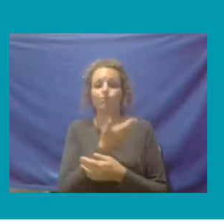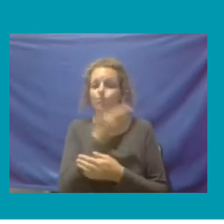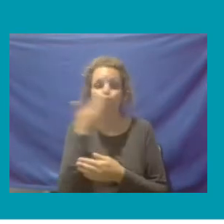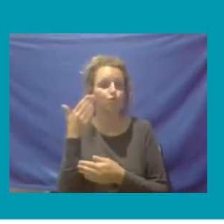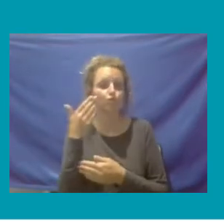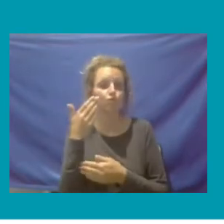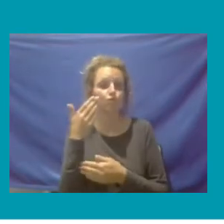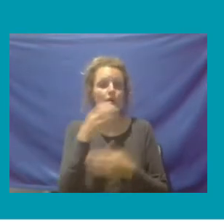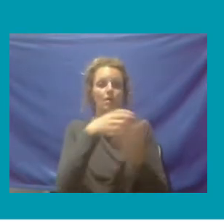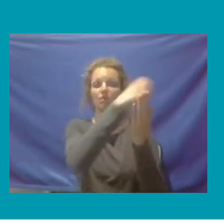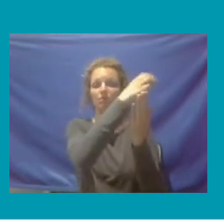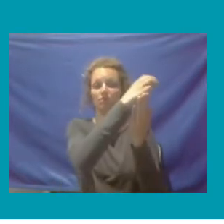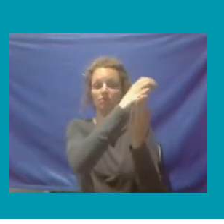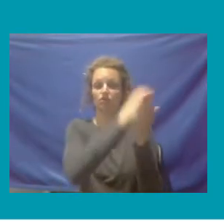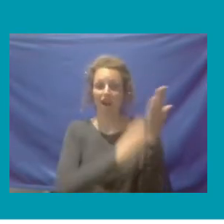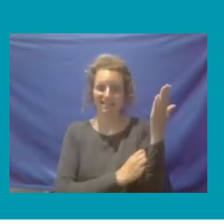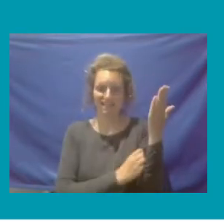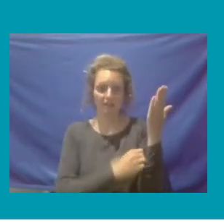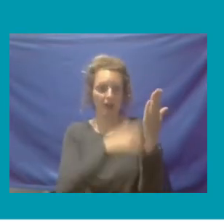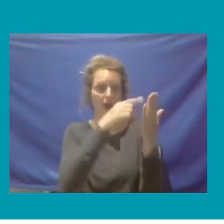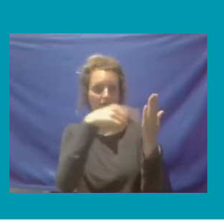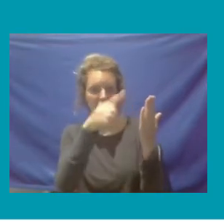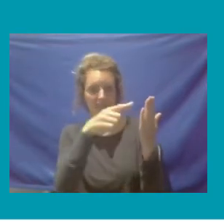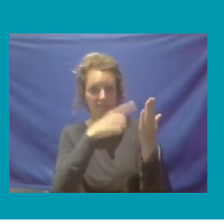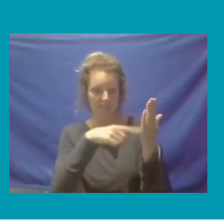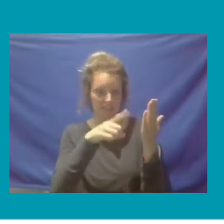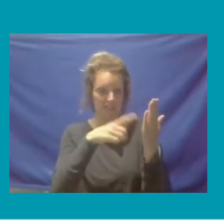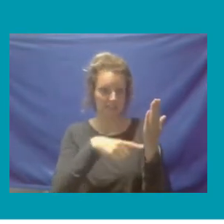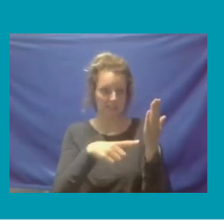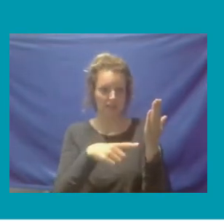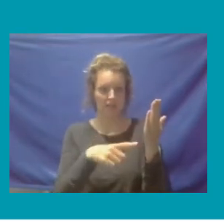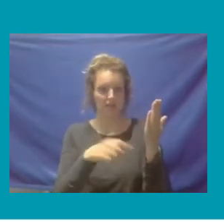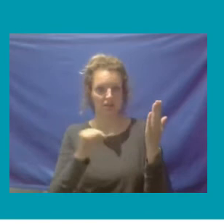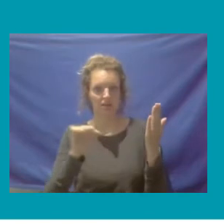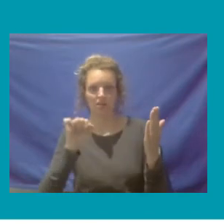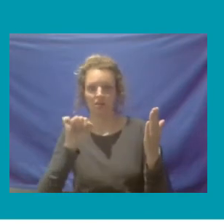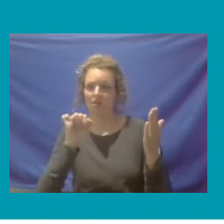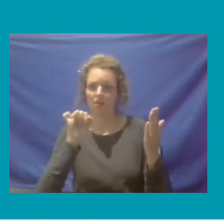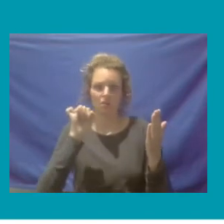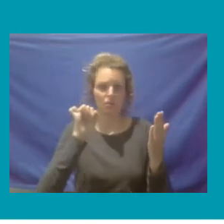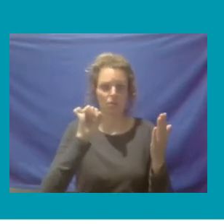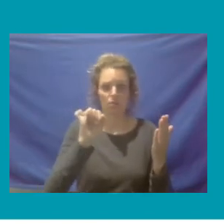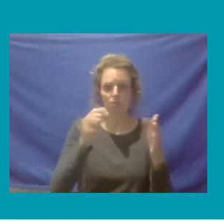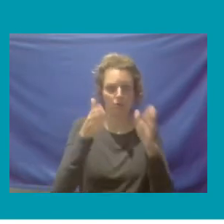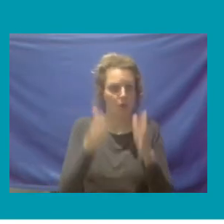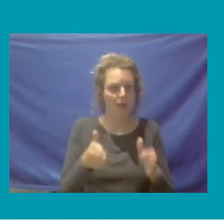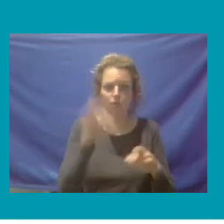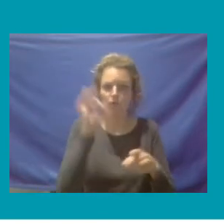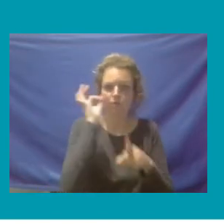And is looking for work. We're there for them. Whether that's signposting them to other services or offering those services